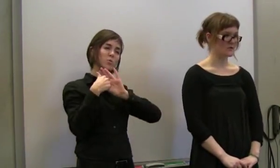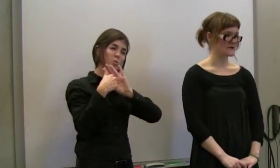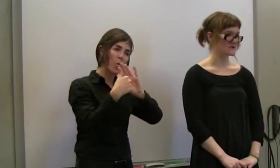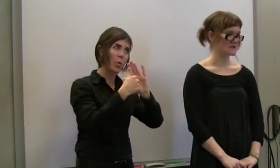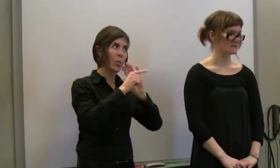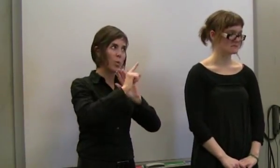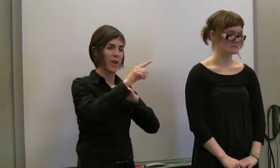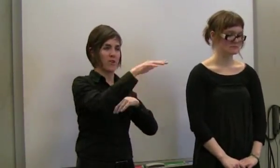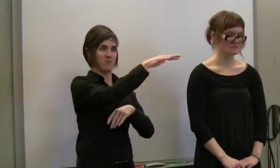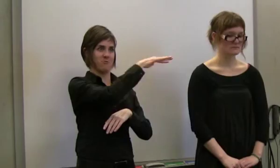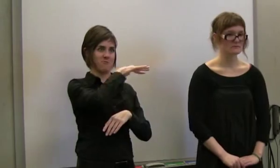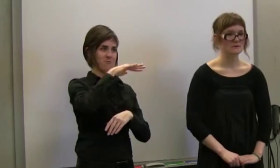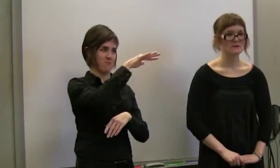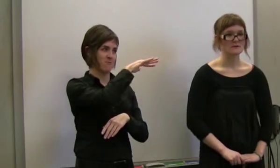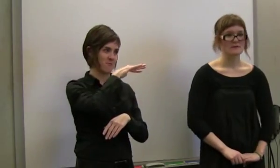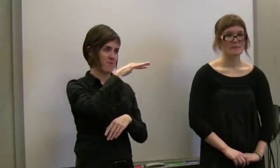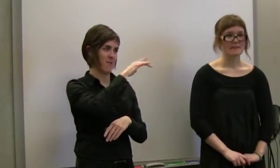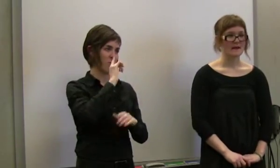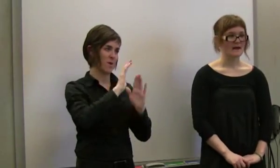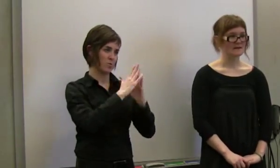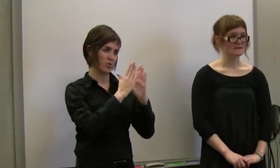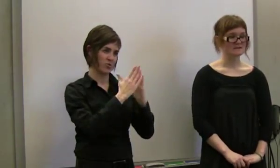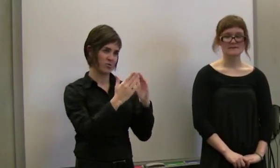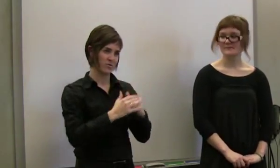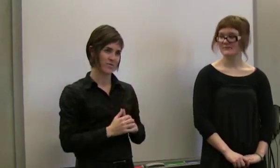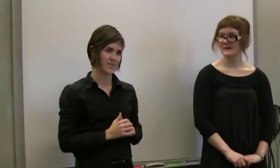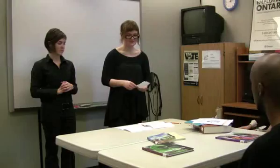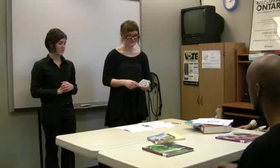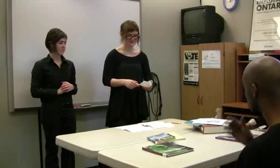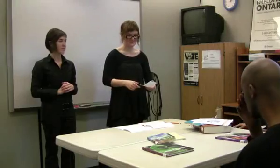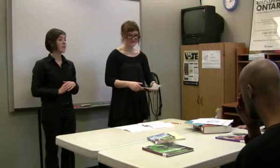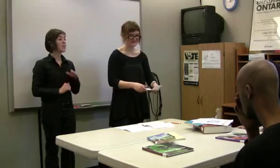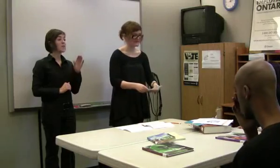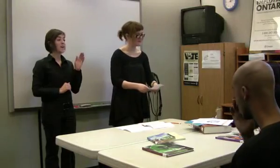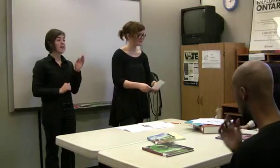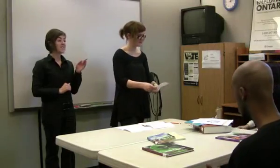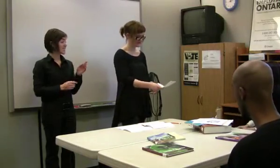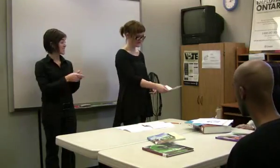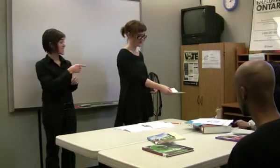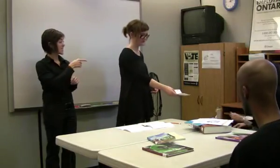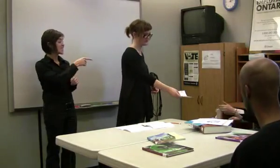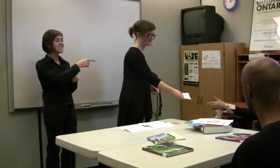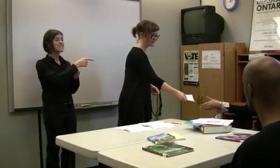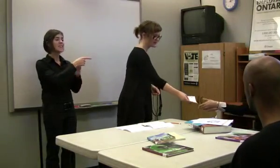right spot in the library. Here is a sample of a note that